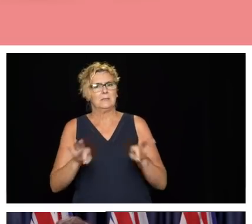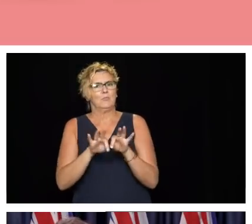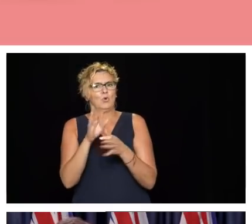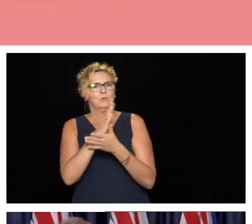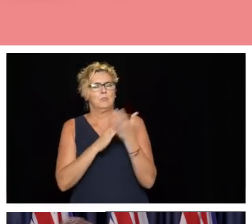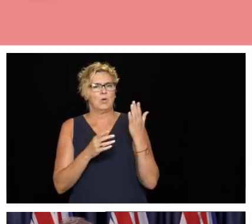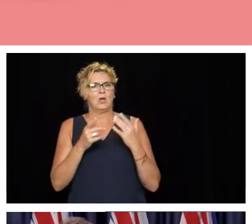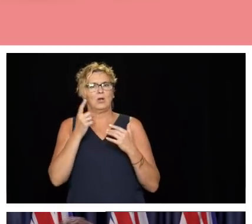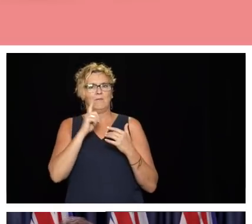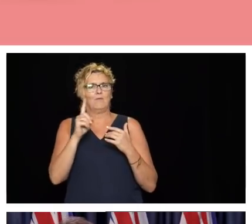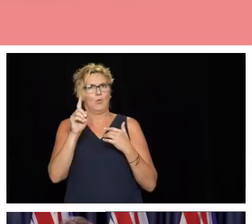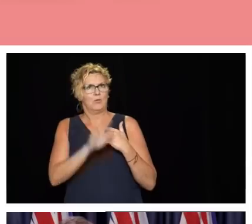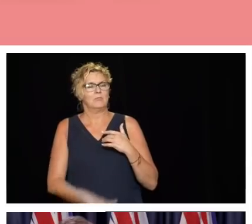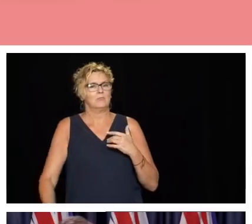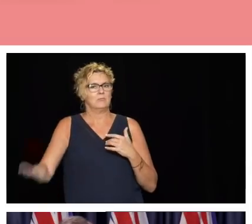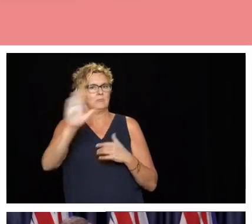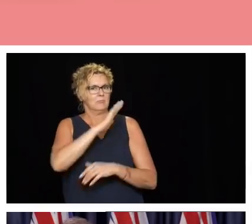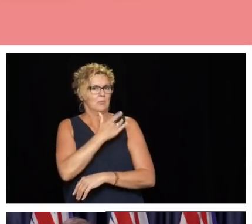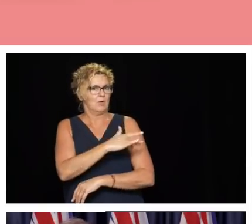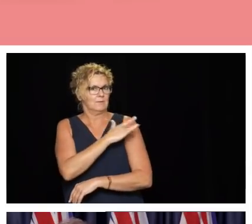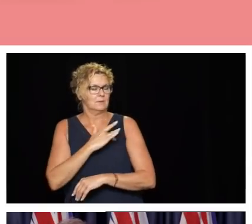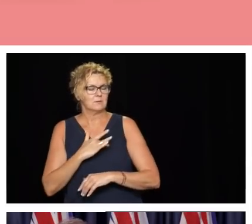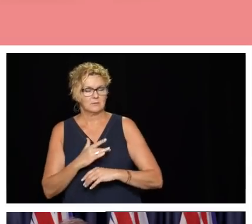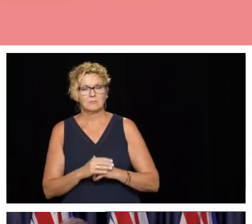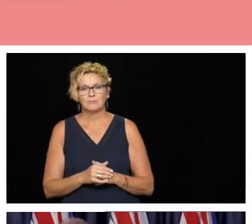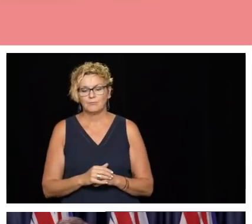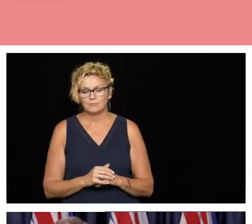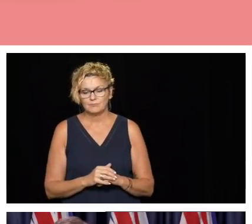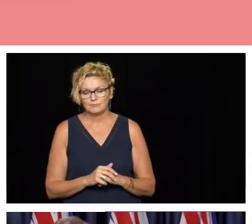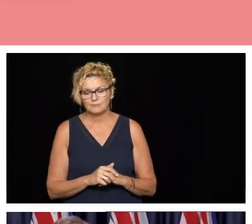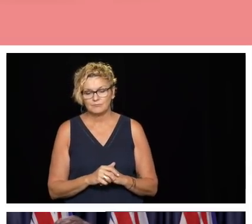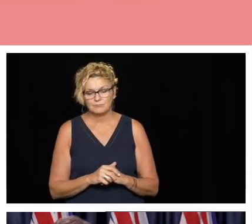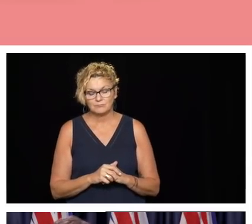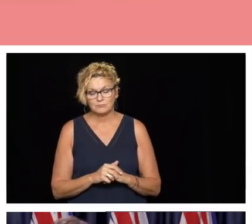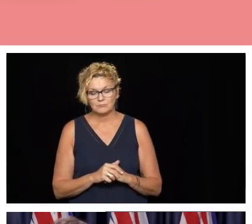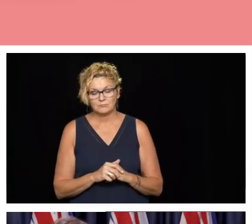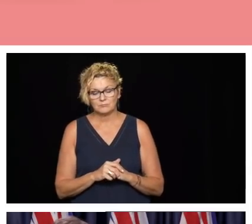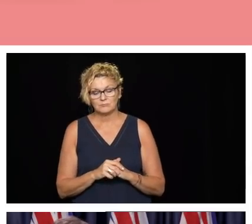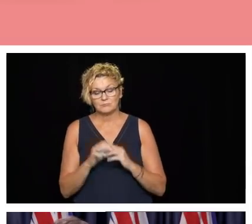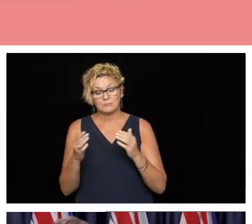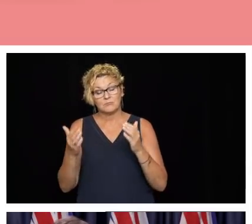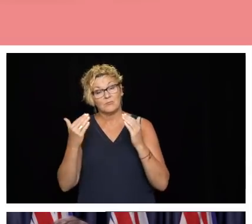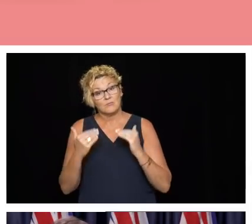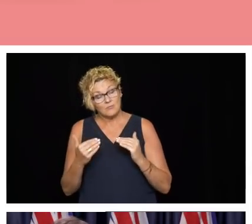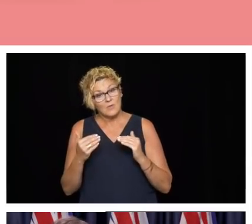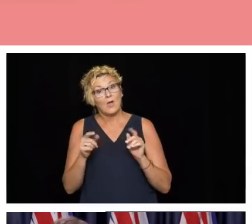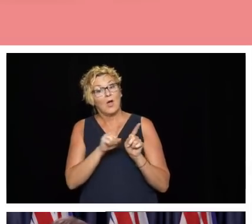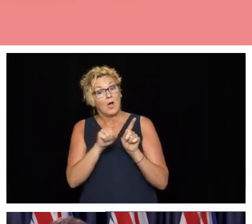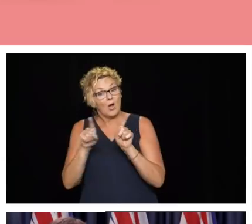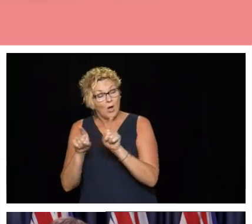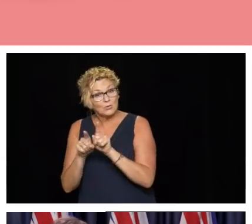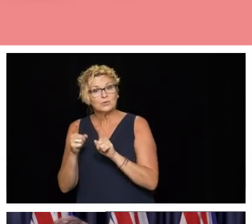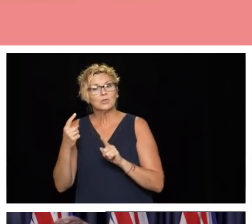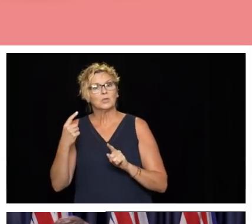will to bring people to acute care is required and provide support for those communities is a crucial aspect of our plan and central to